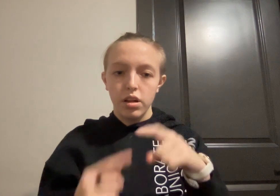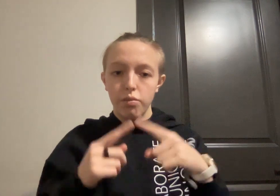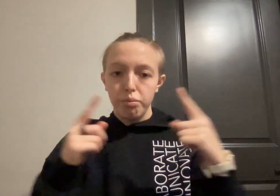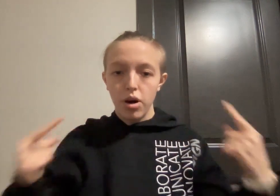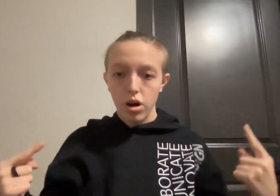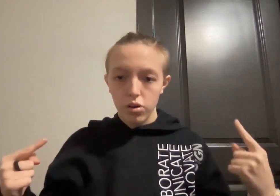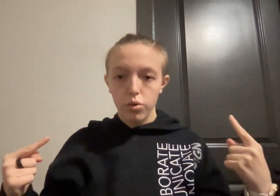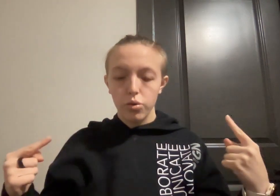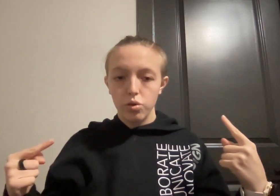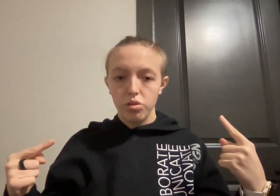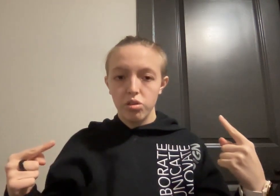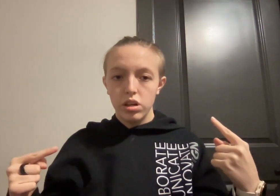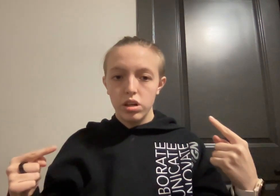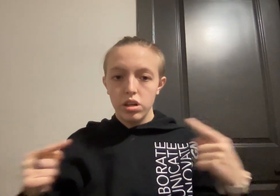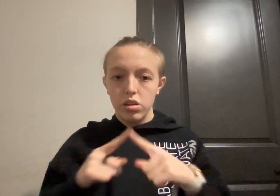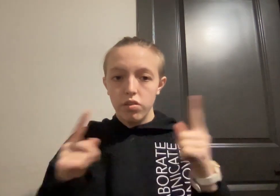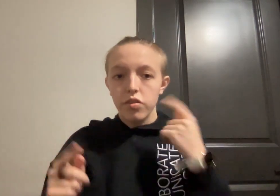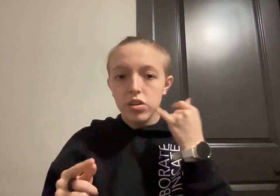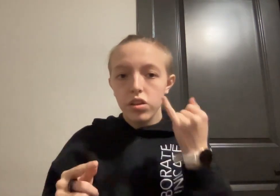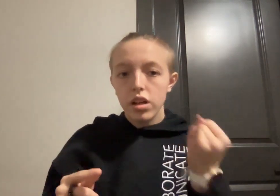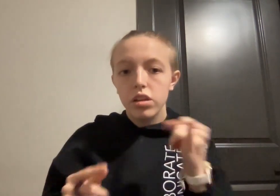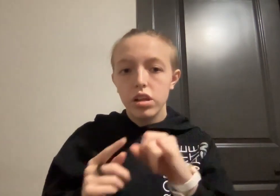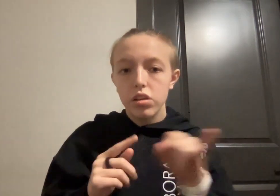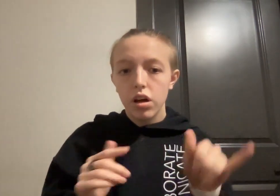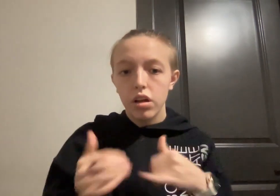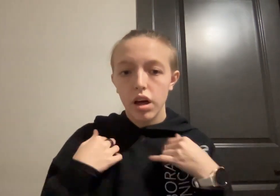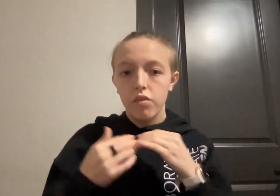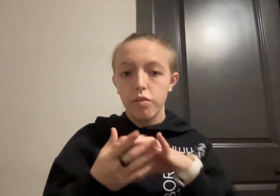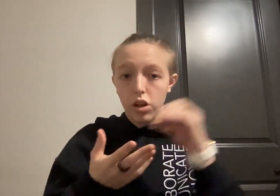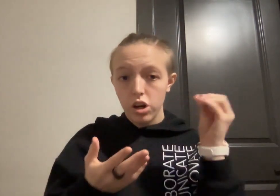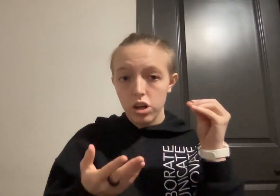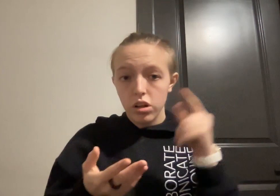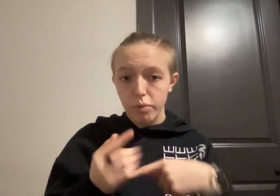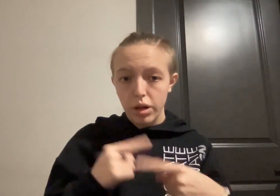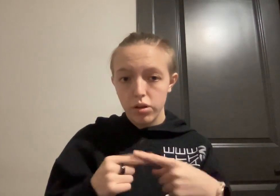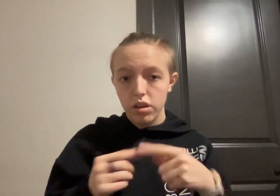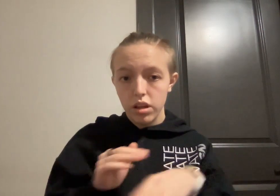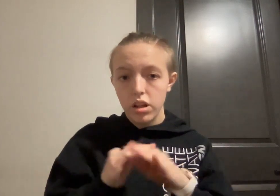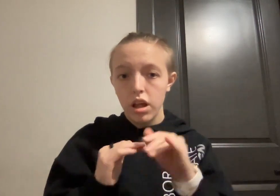oppose the different ideas I have learned about in